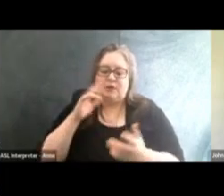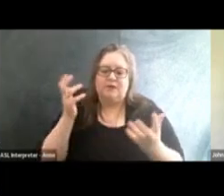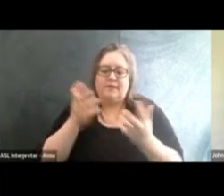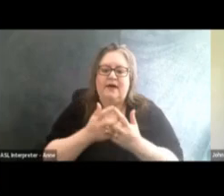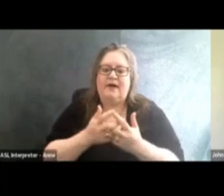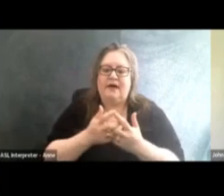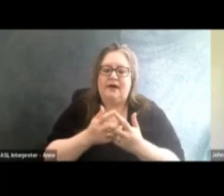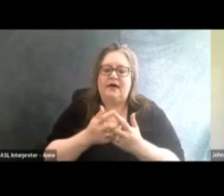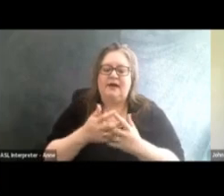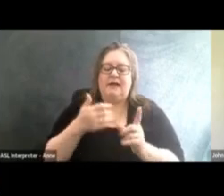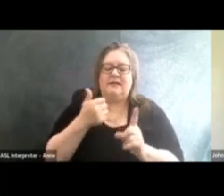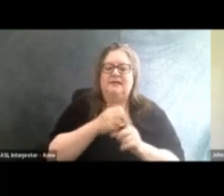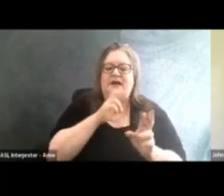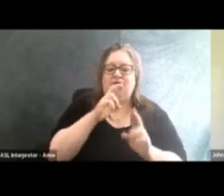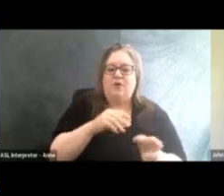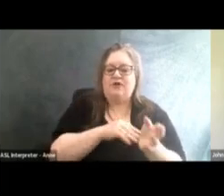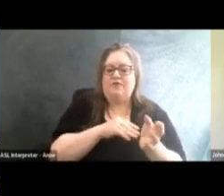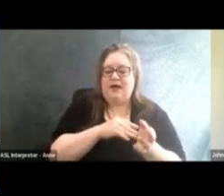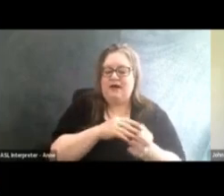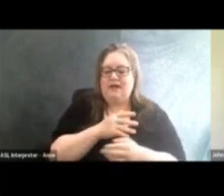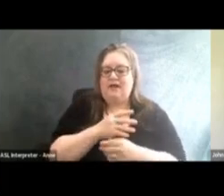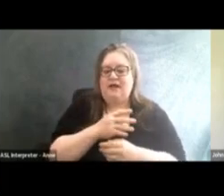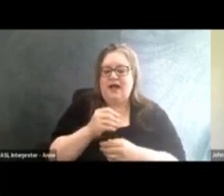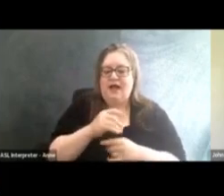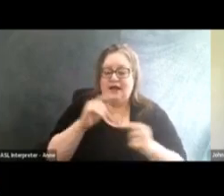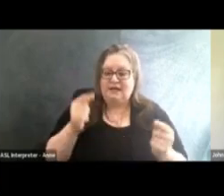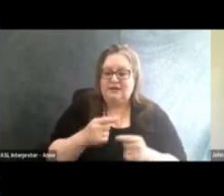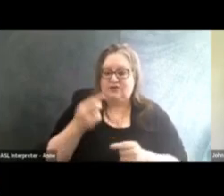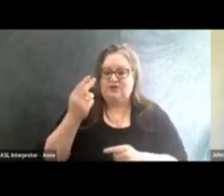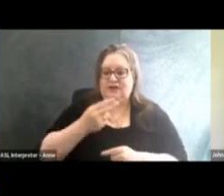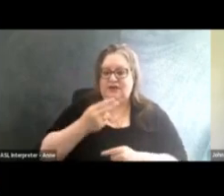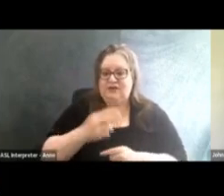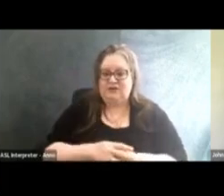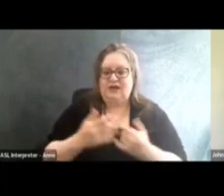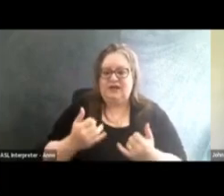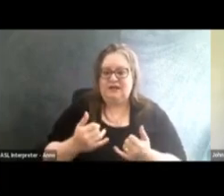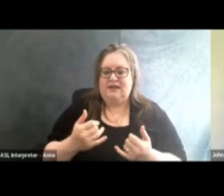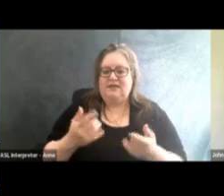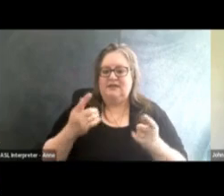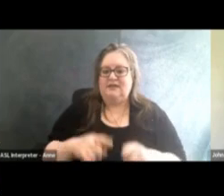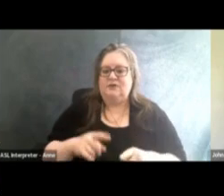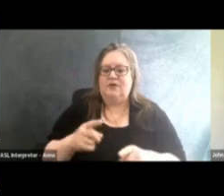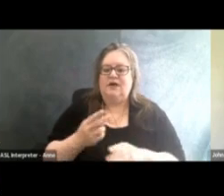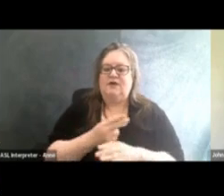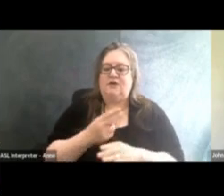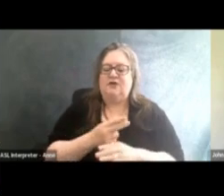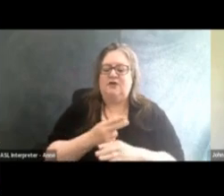self report of medical and injury history, and this is where it uses the methodology we